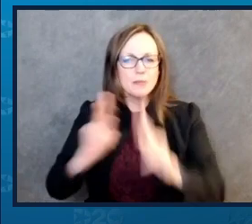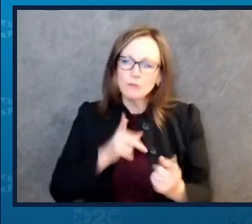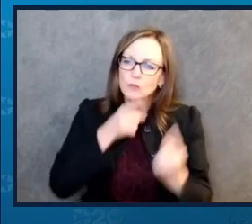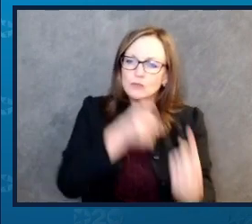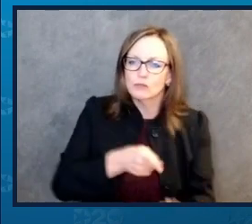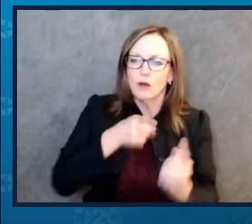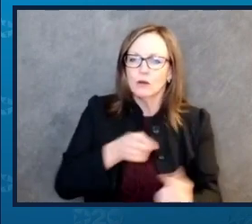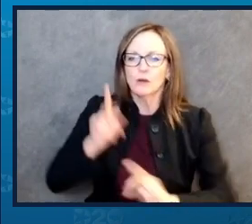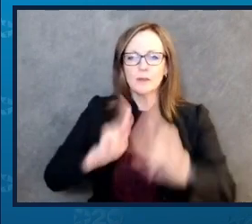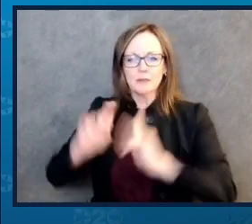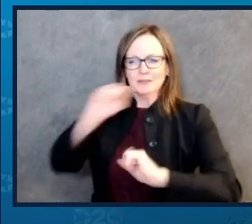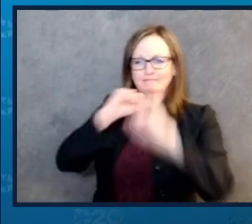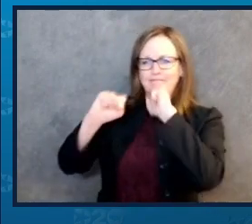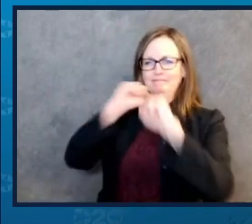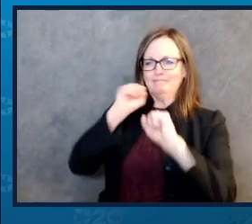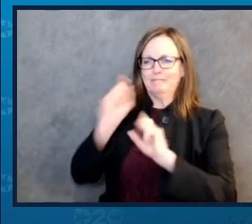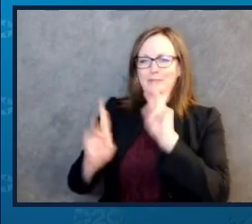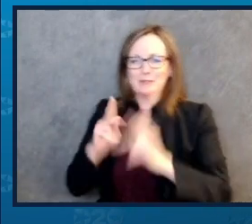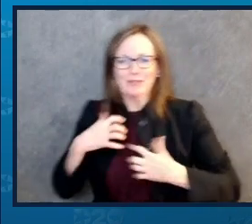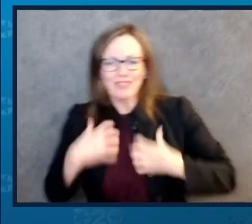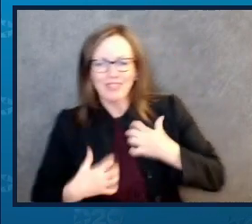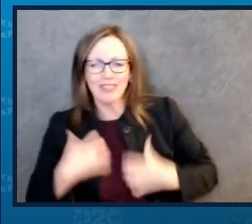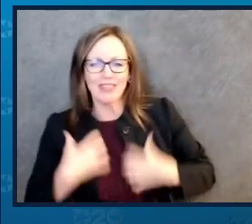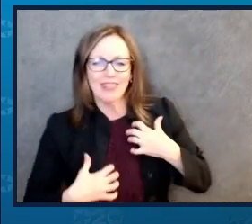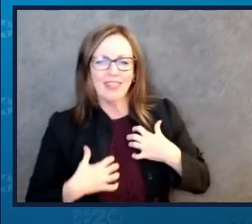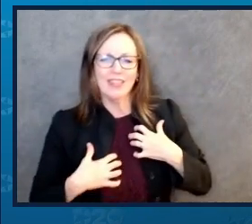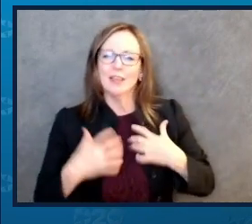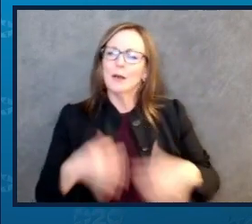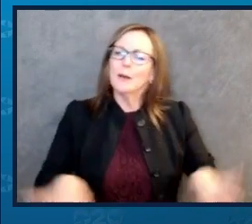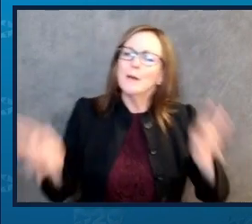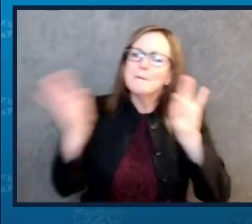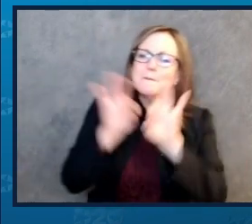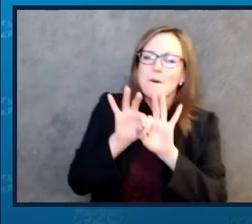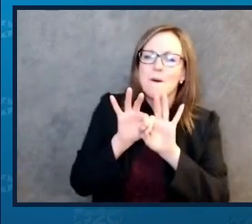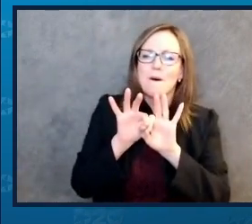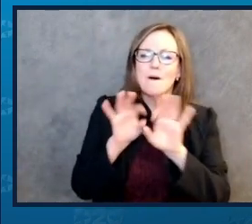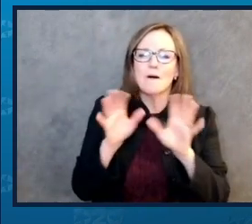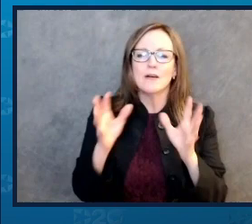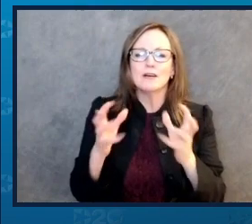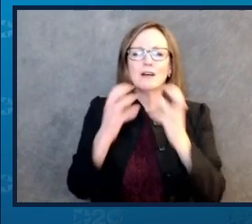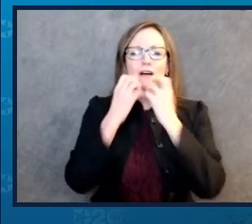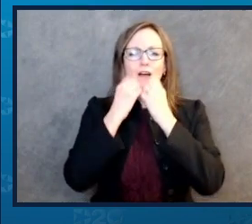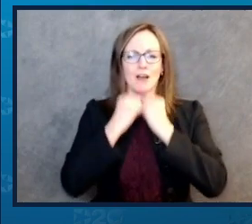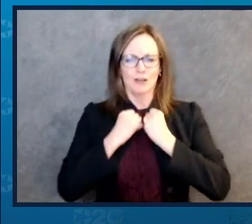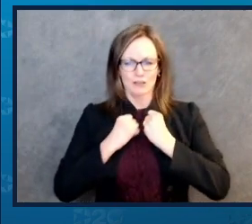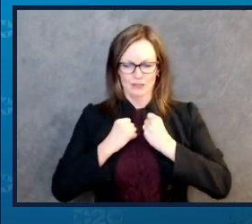CAUSE AND THE FIGHT FOR JUSTICE